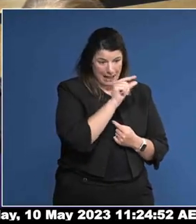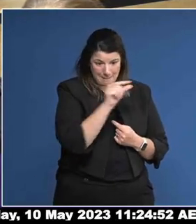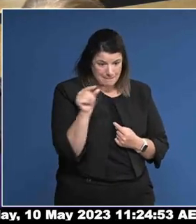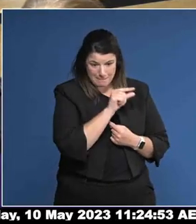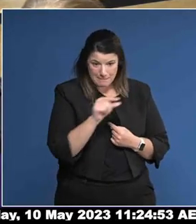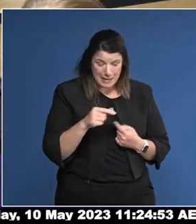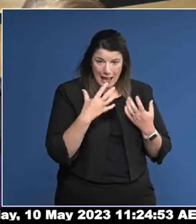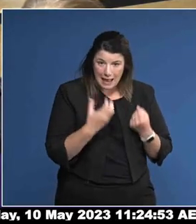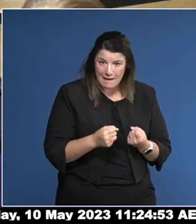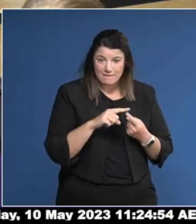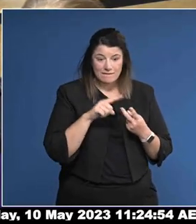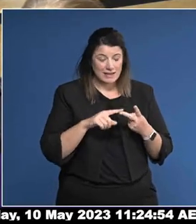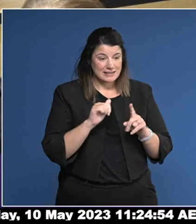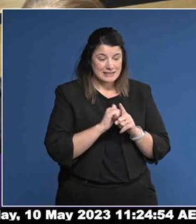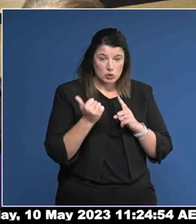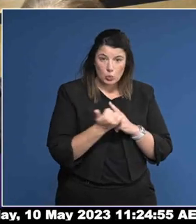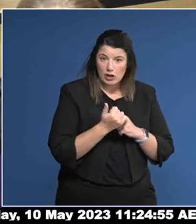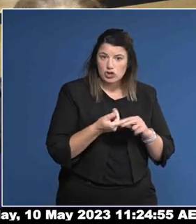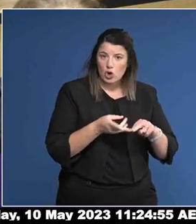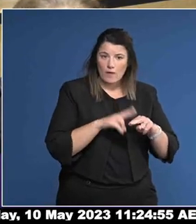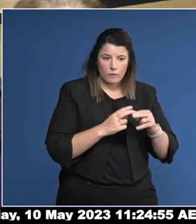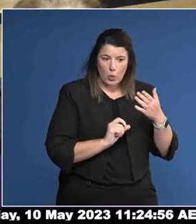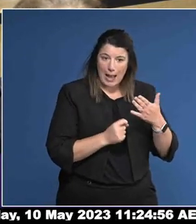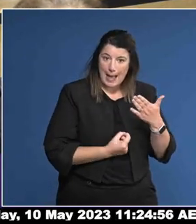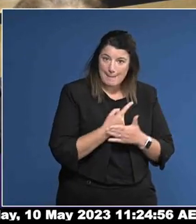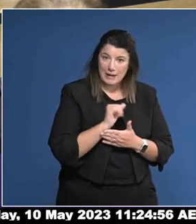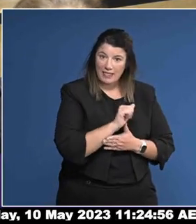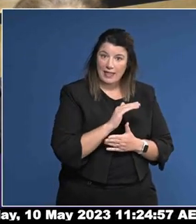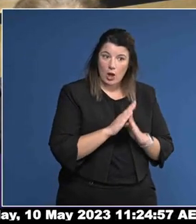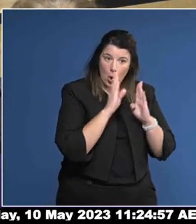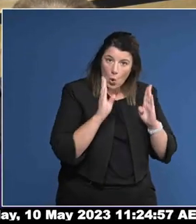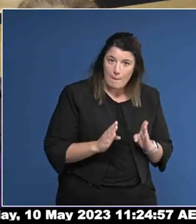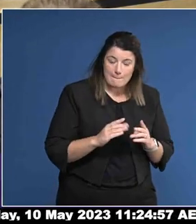It had the circumstances of their home life, the circumstances of their school?